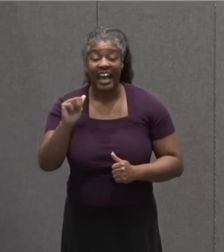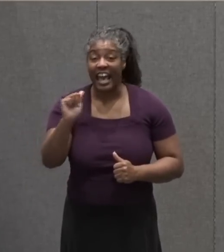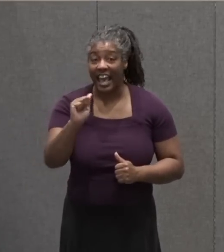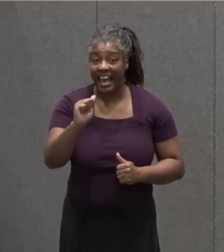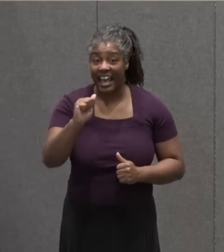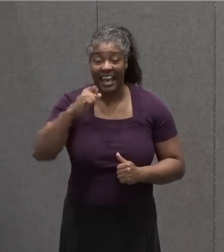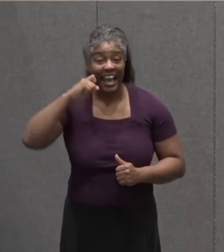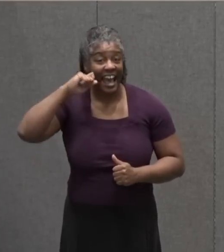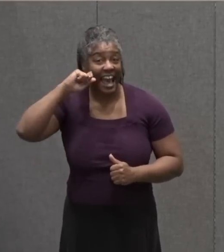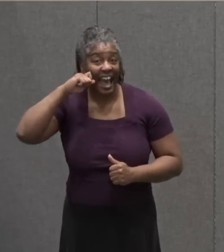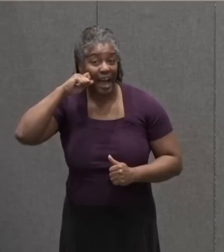Now you try.